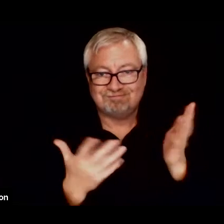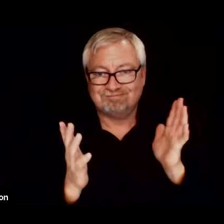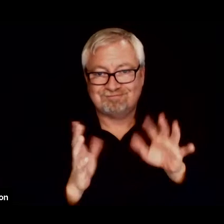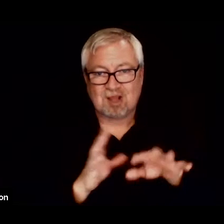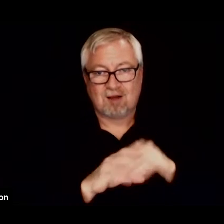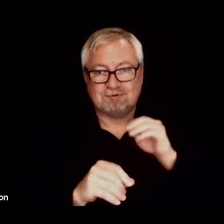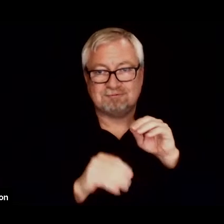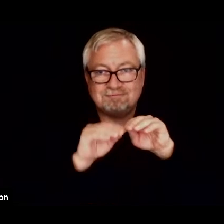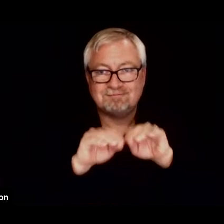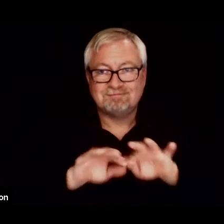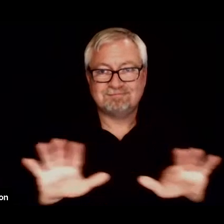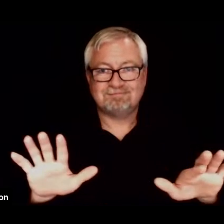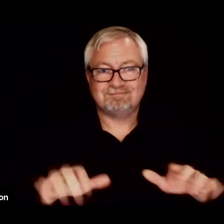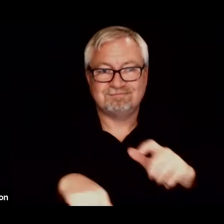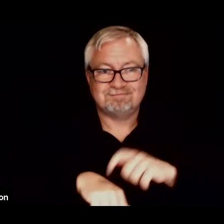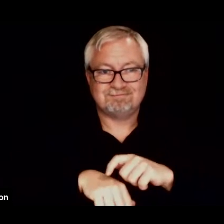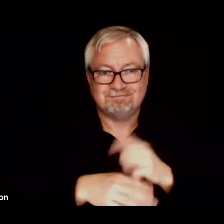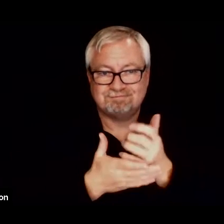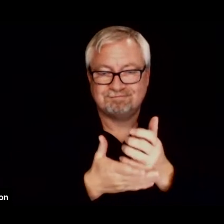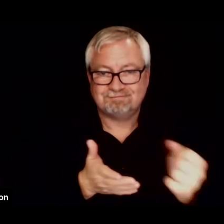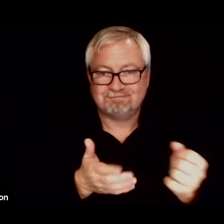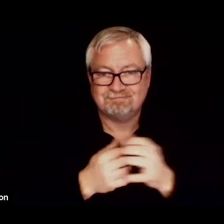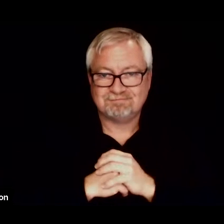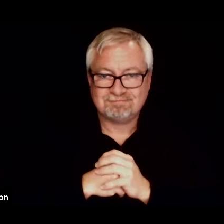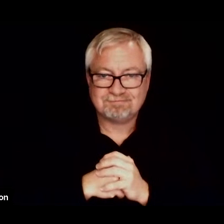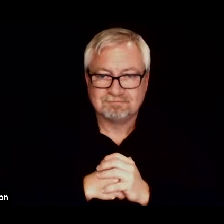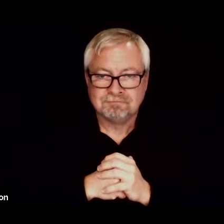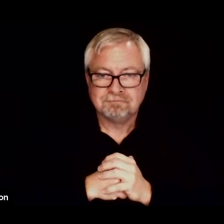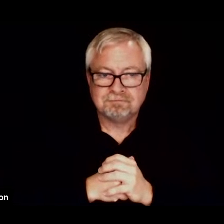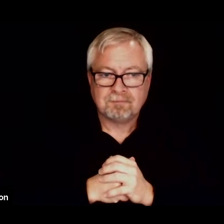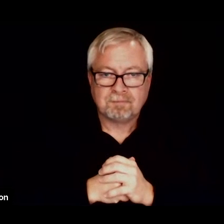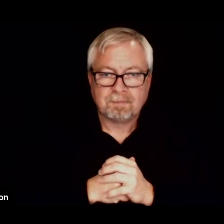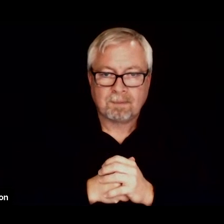pardon me they also said it's safe and effective to take the vaccine they said it will be free